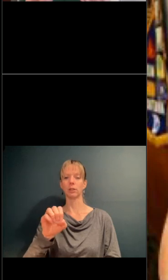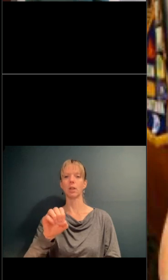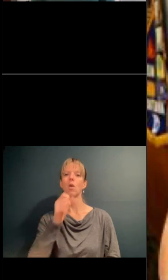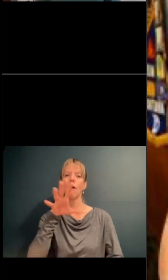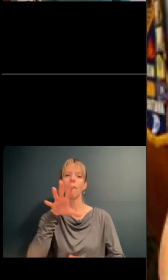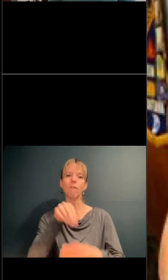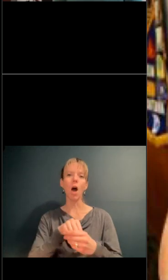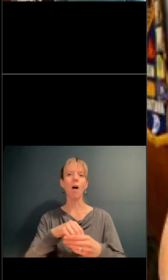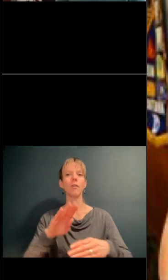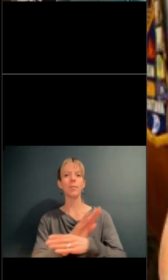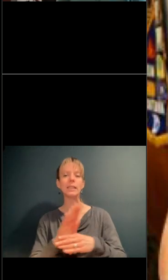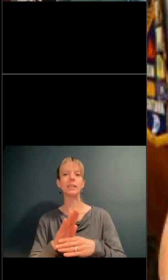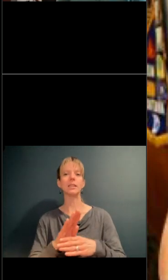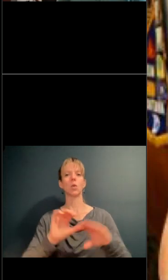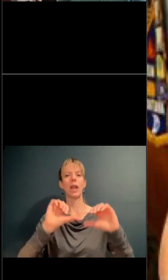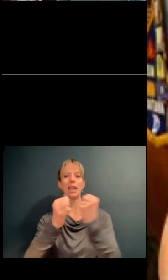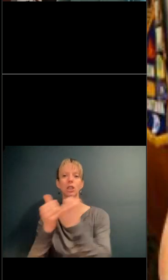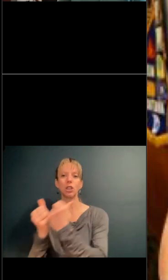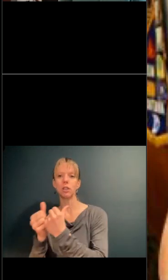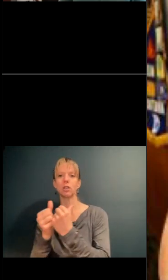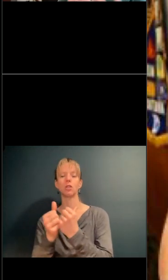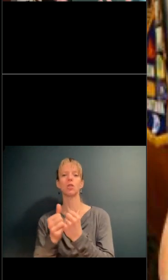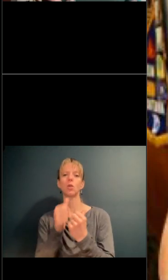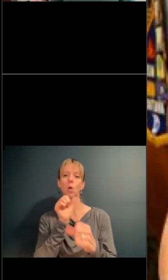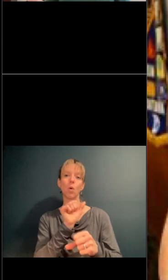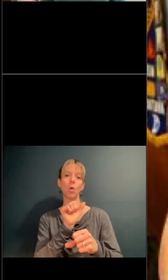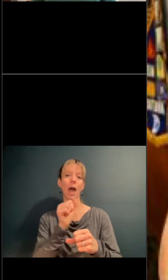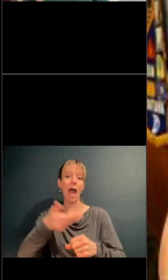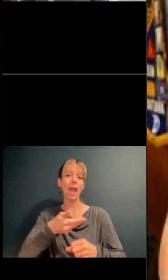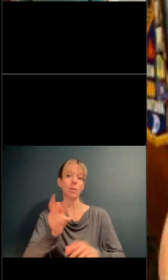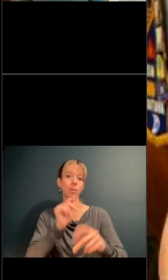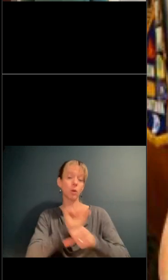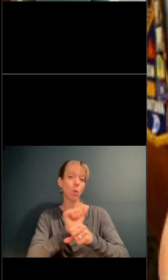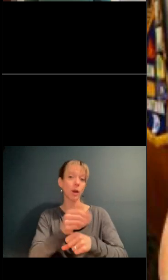the employment of people with disabilities. Or think about the civic groups in your community.